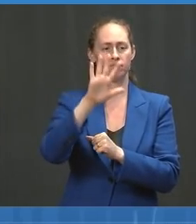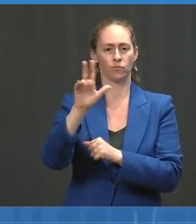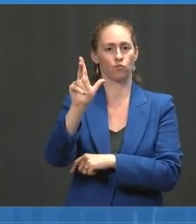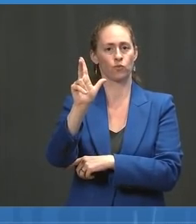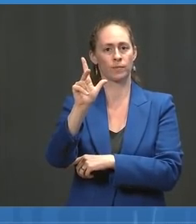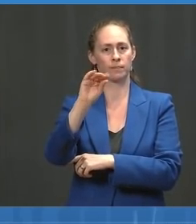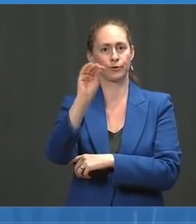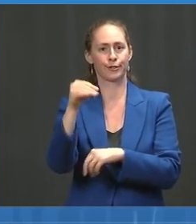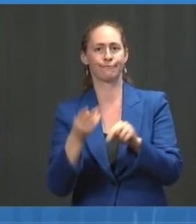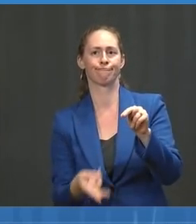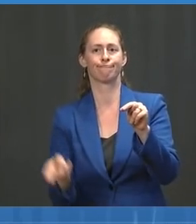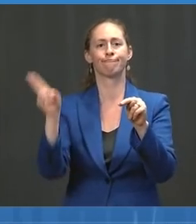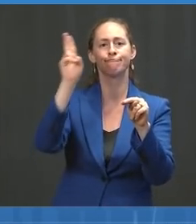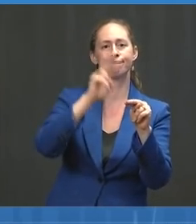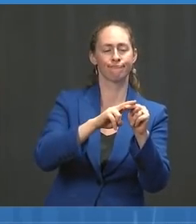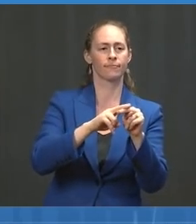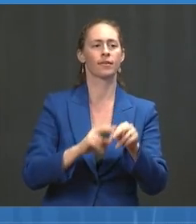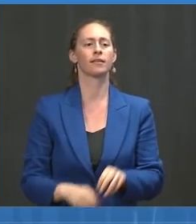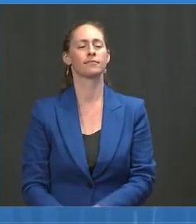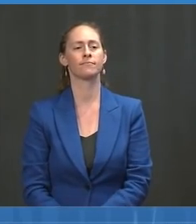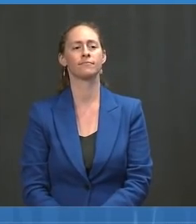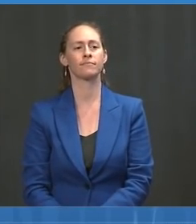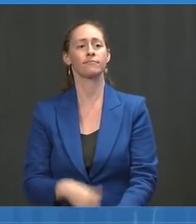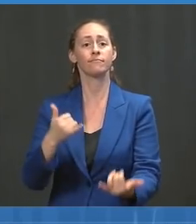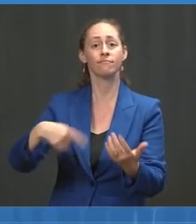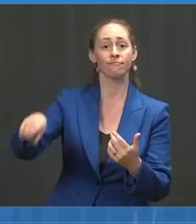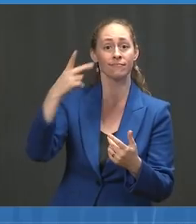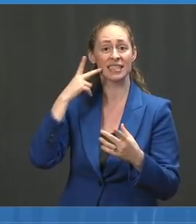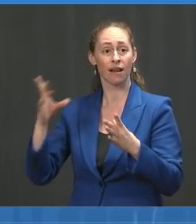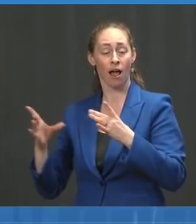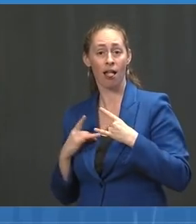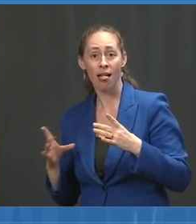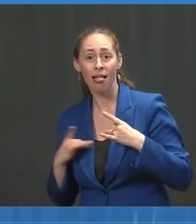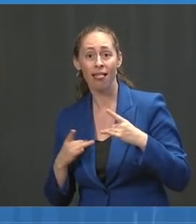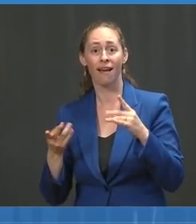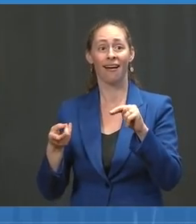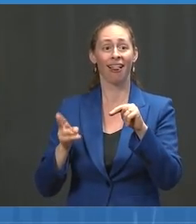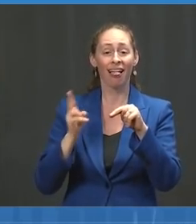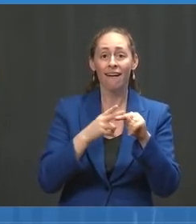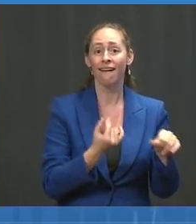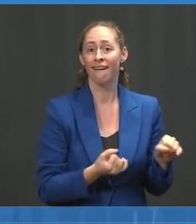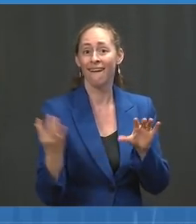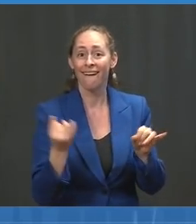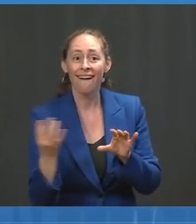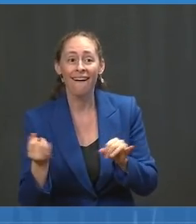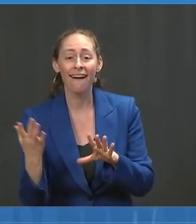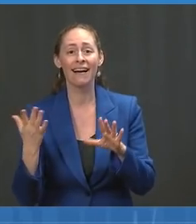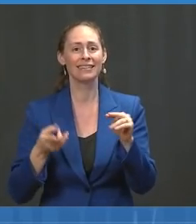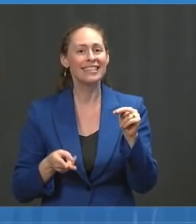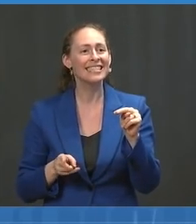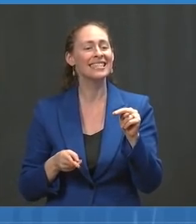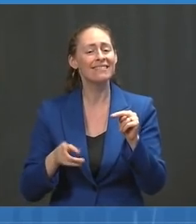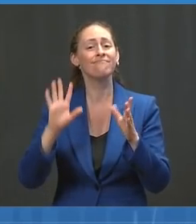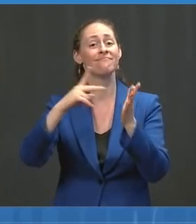As cases, hospitalizations, and deaths continue to rise, I want to reemphasize the serious risk of COVID,